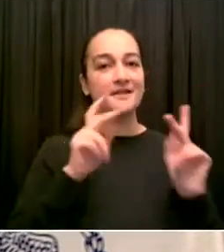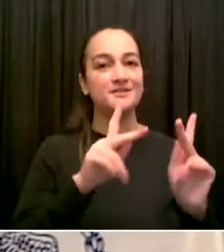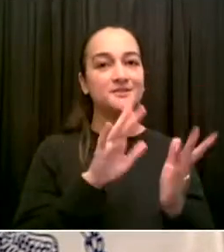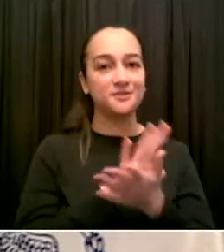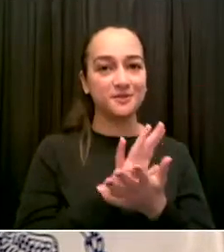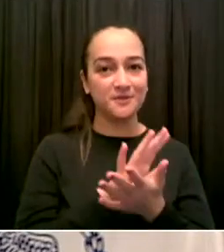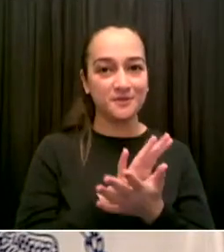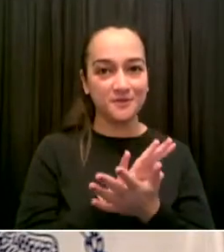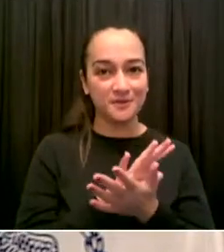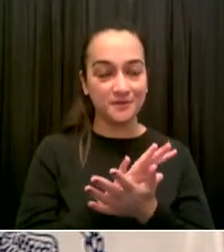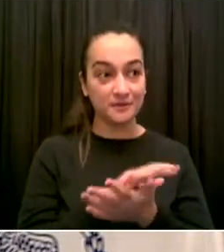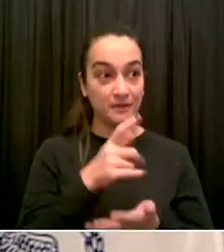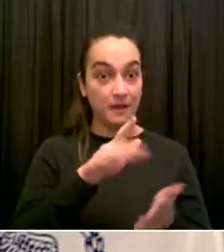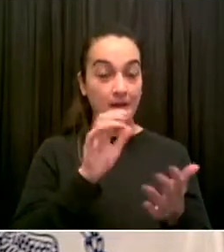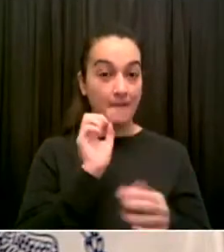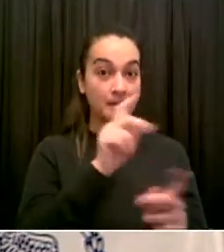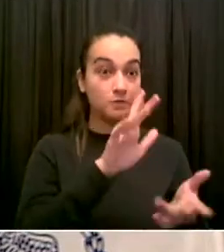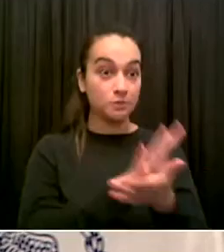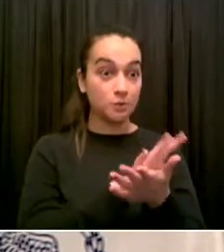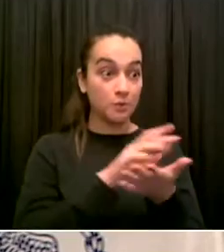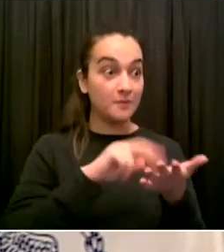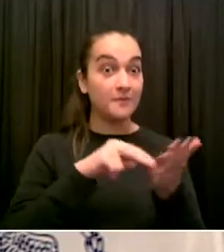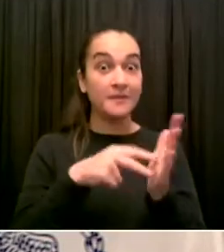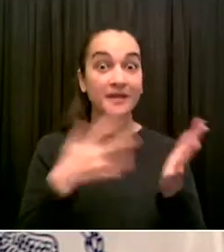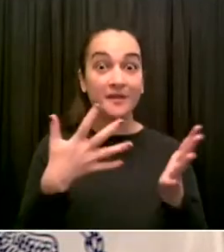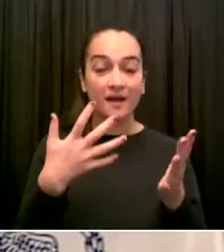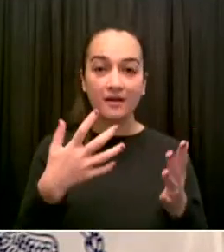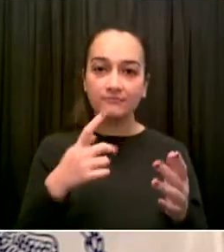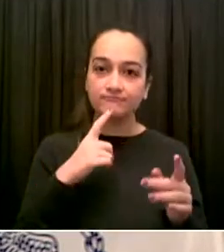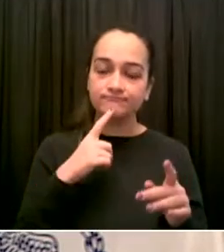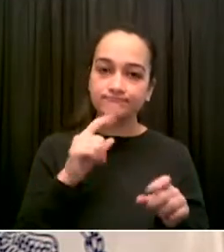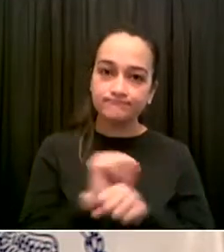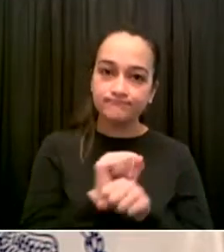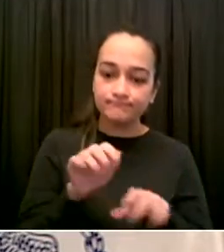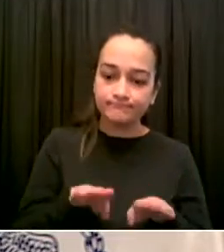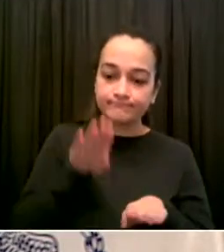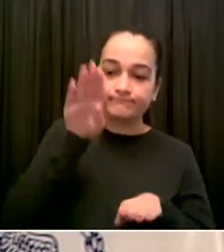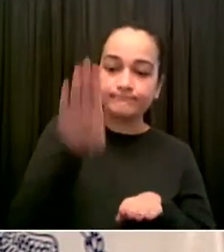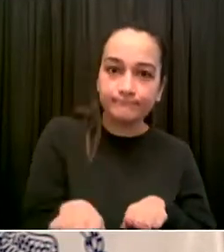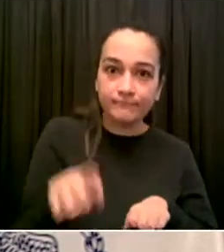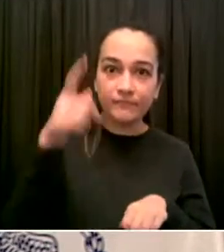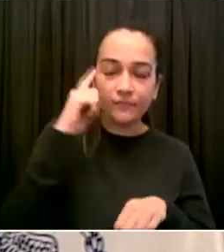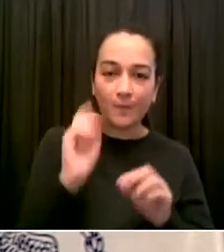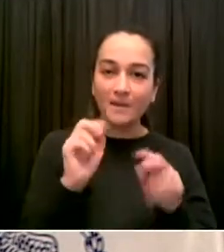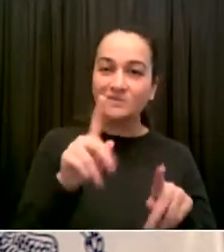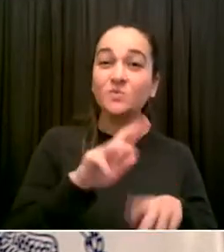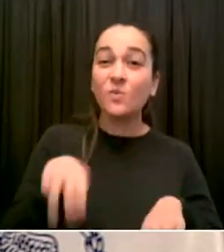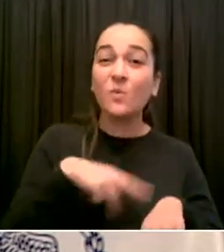HAPPENING.